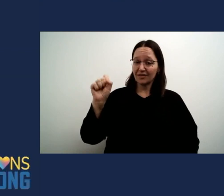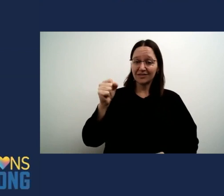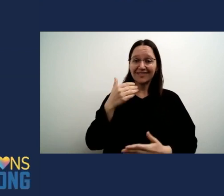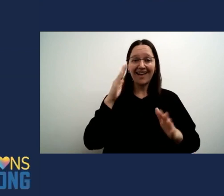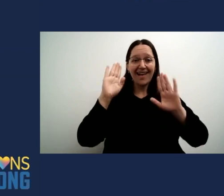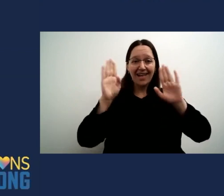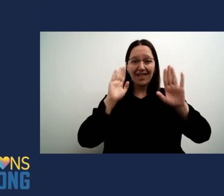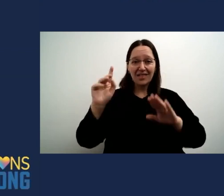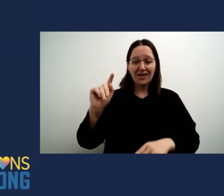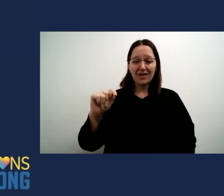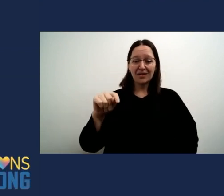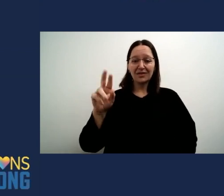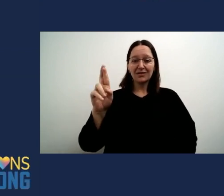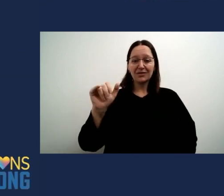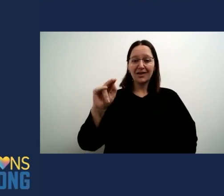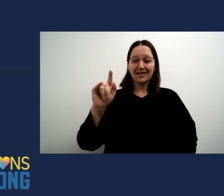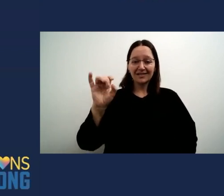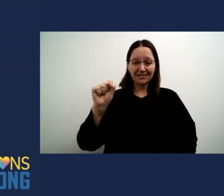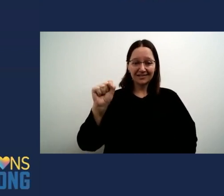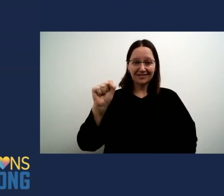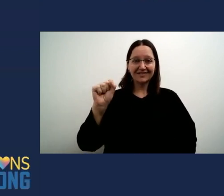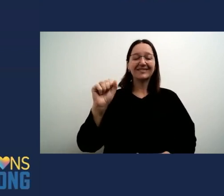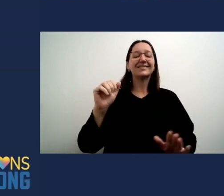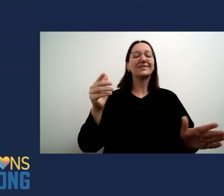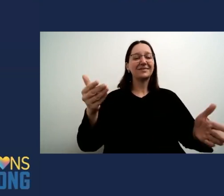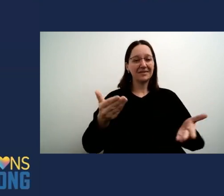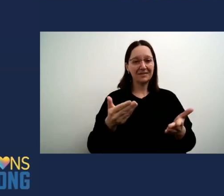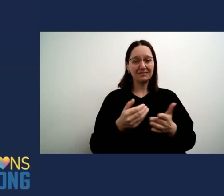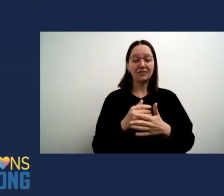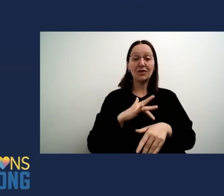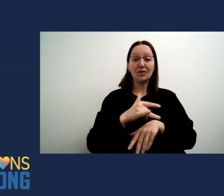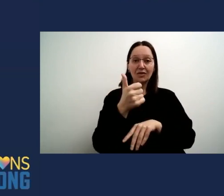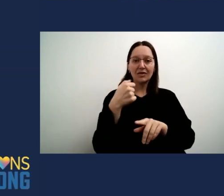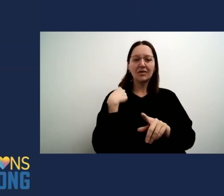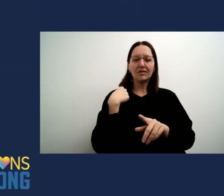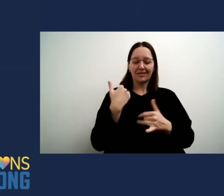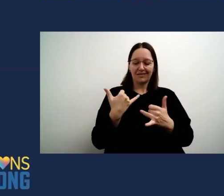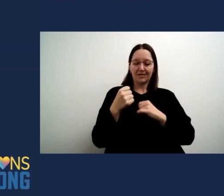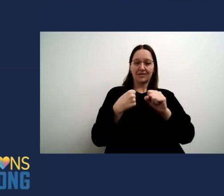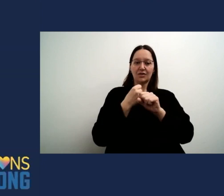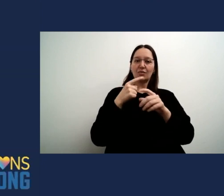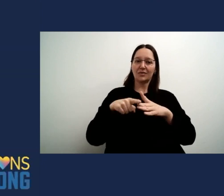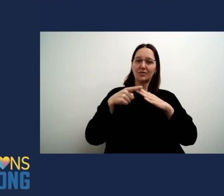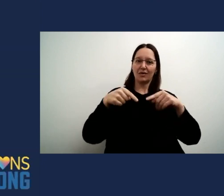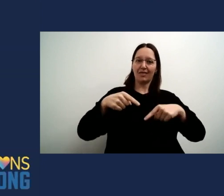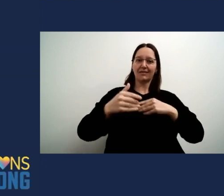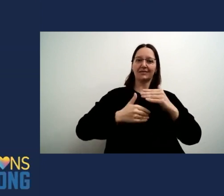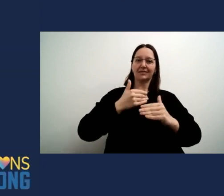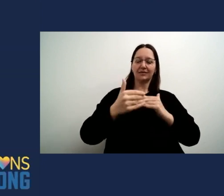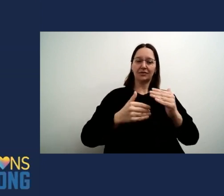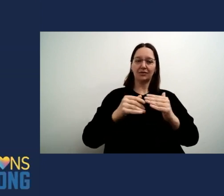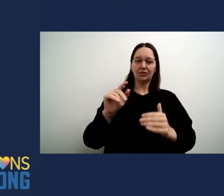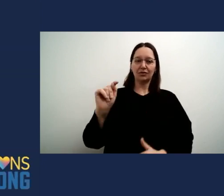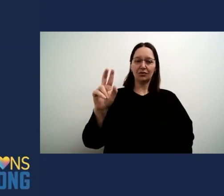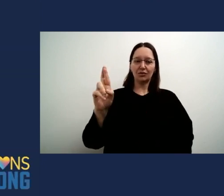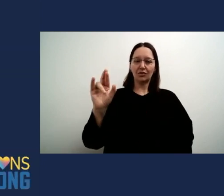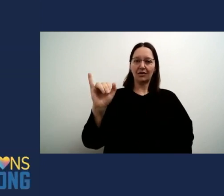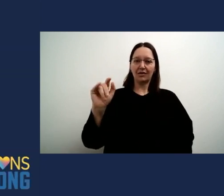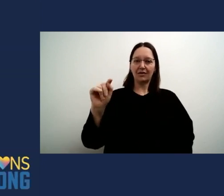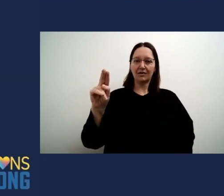I want to acknowledge the land we are on. The UC San Diego community holds great respect for the land and the original people of the area where our